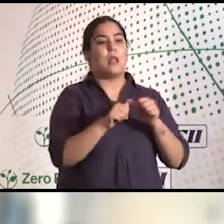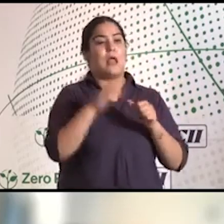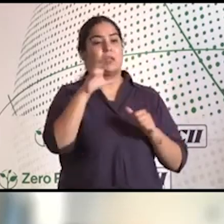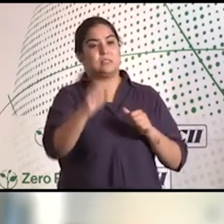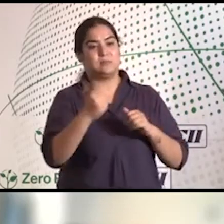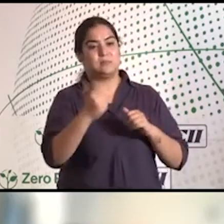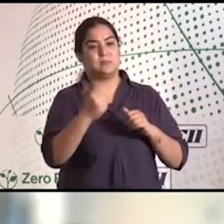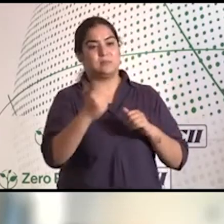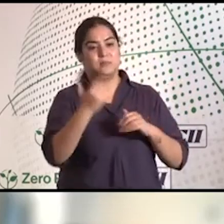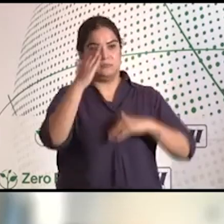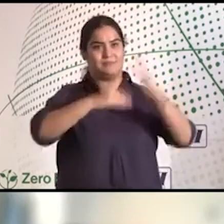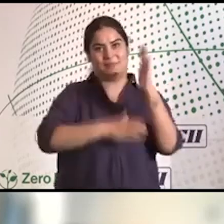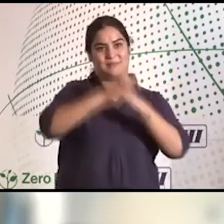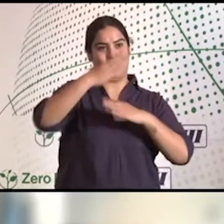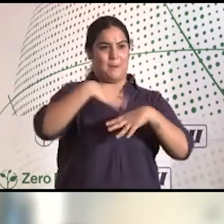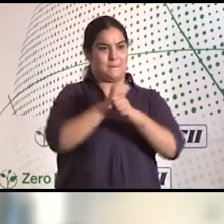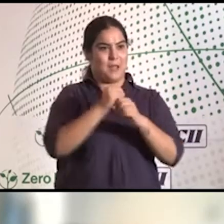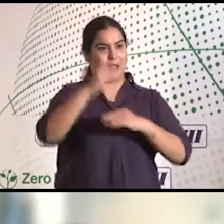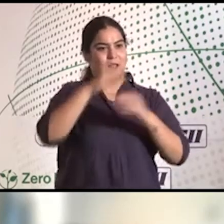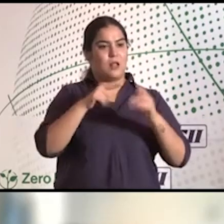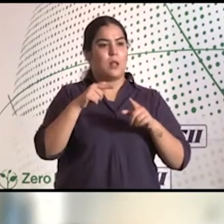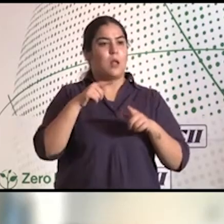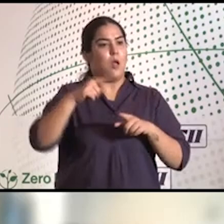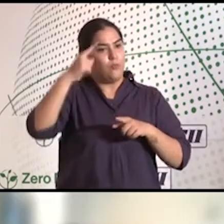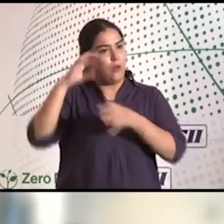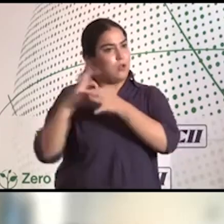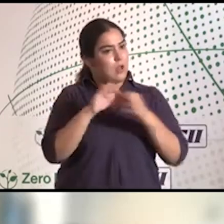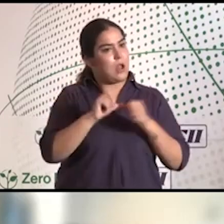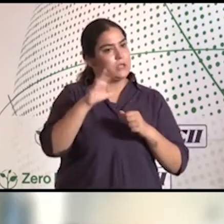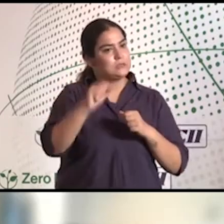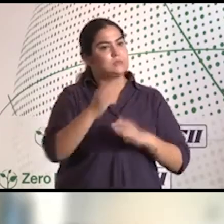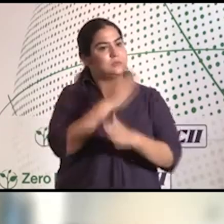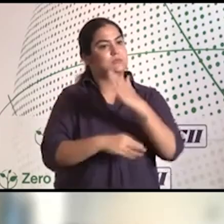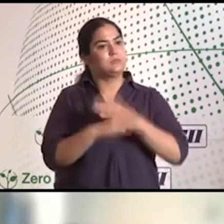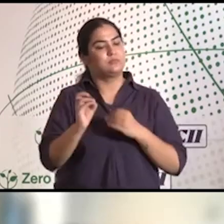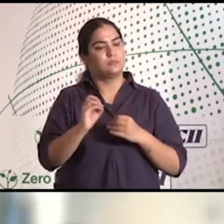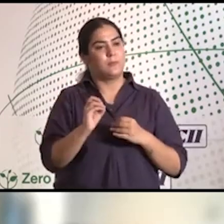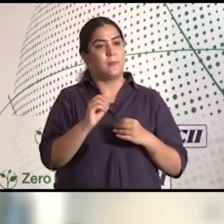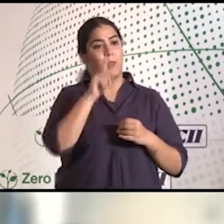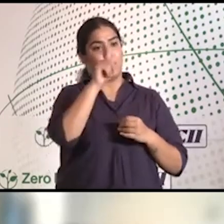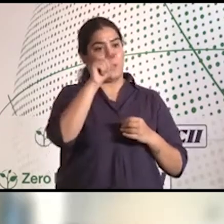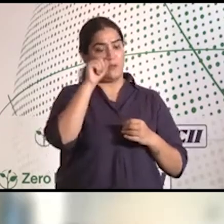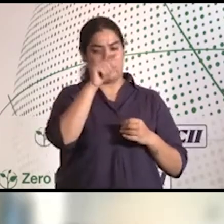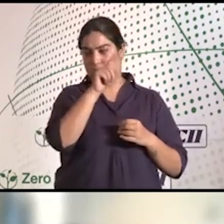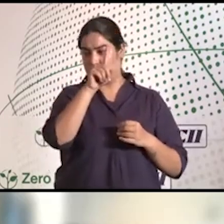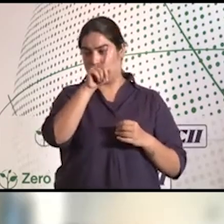1.7 lakh BWT out of three groups estimated.